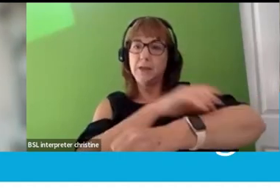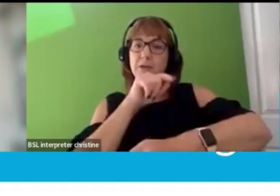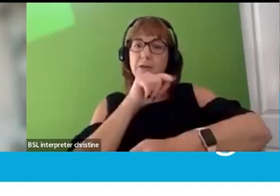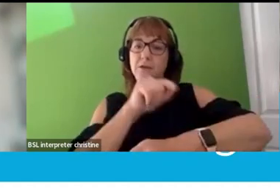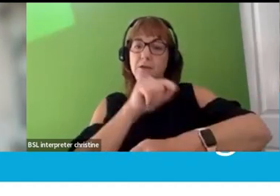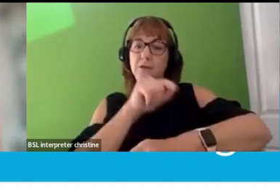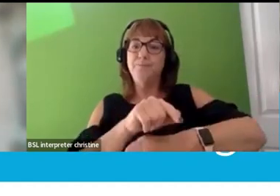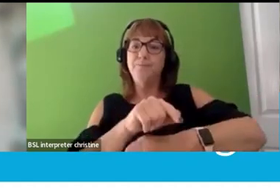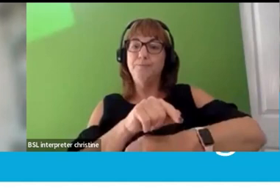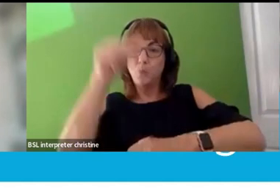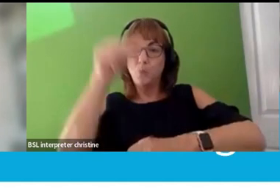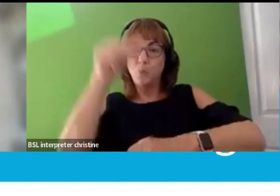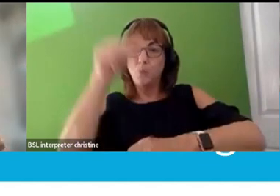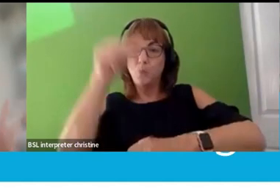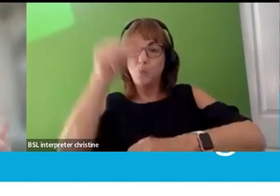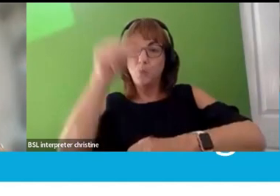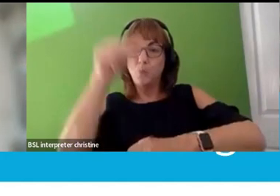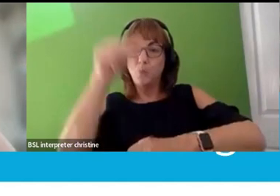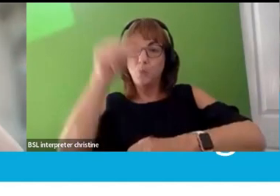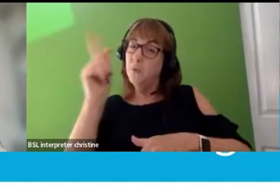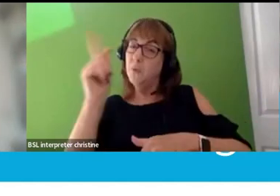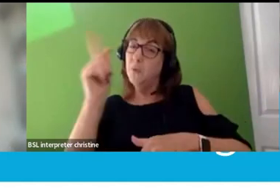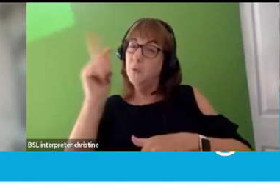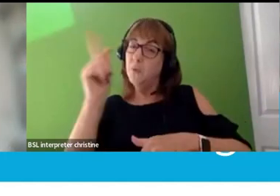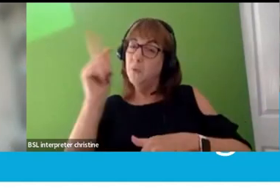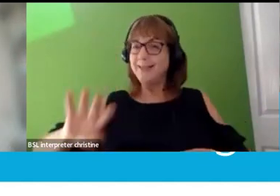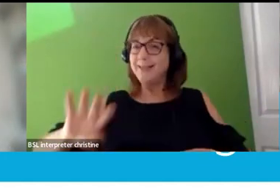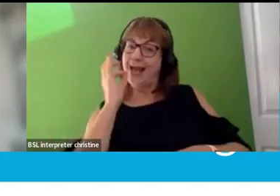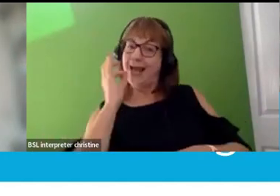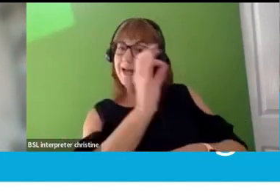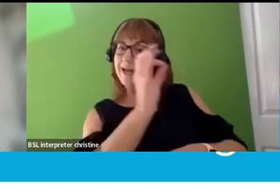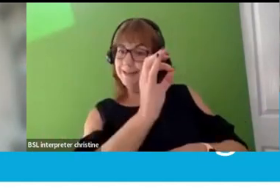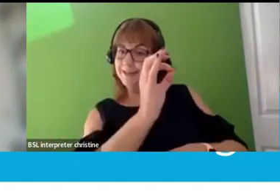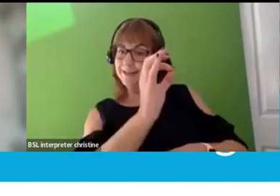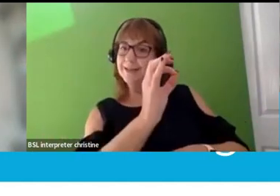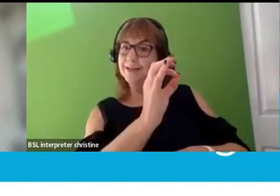and check before we touch people, because sometimes people have sensitivity to touch.